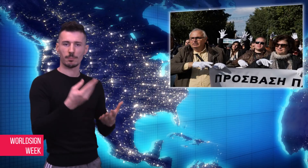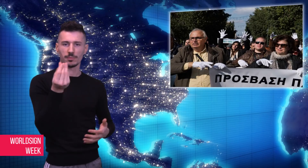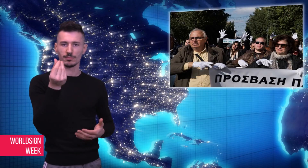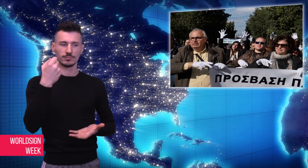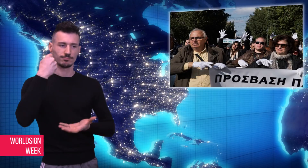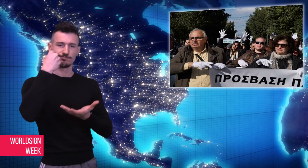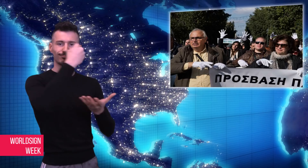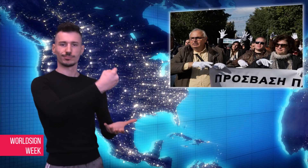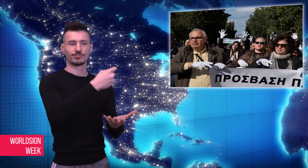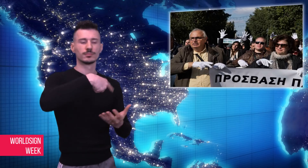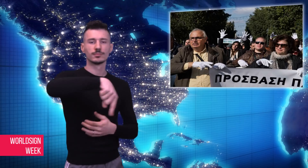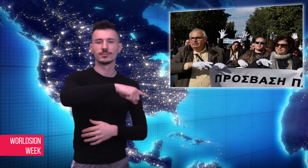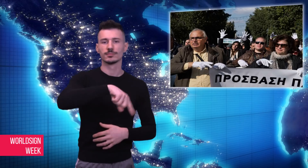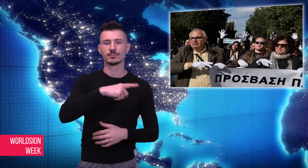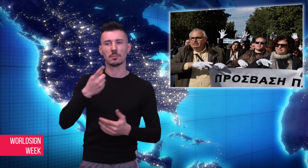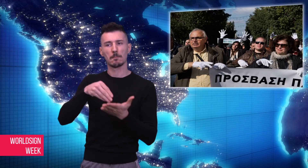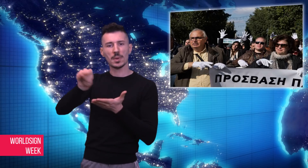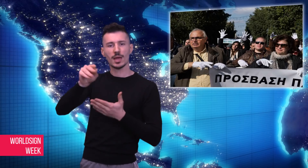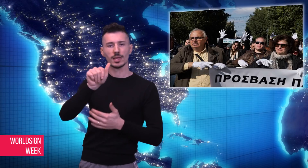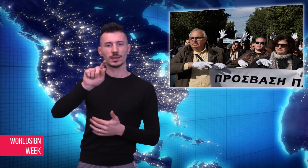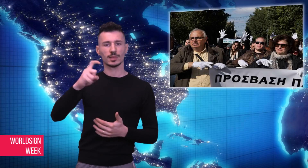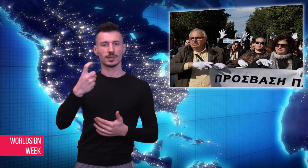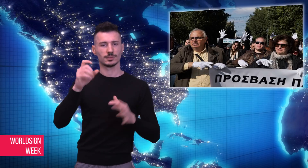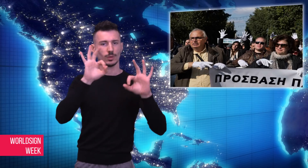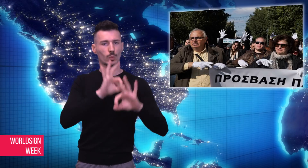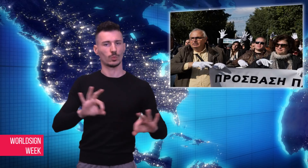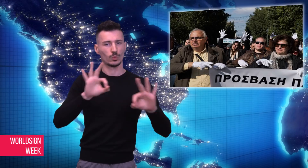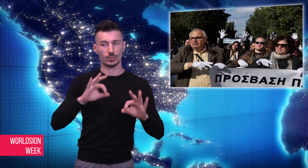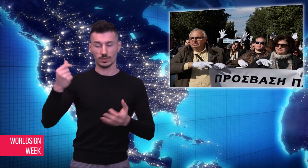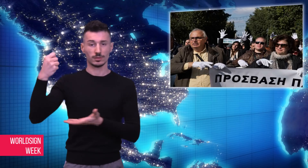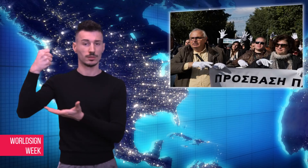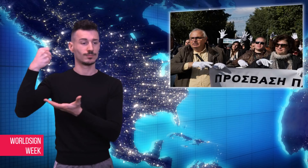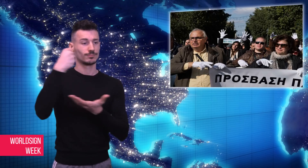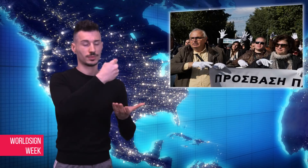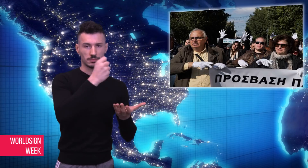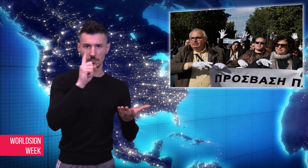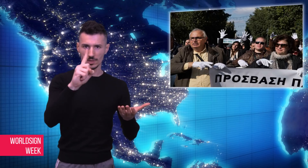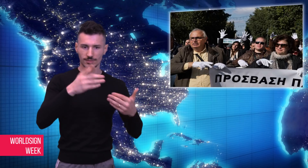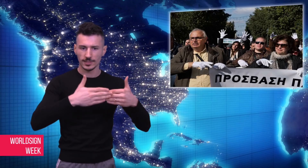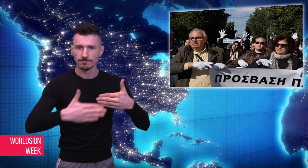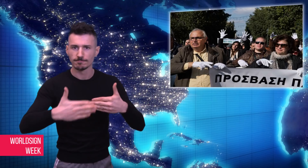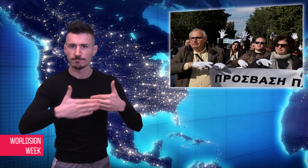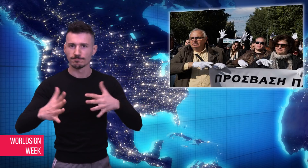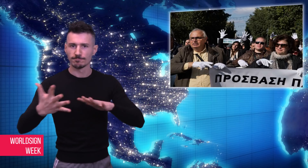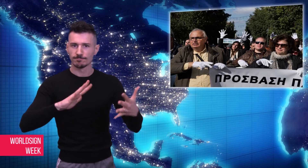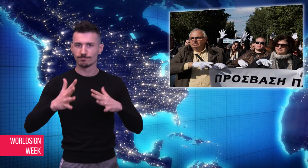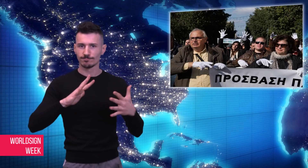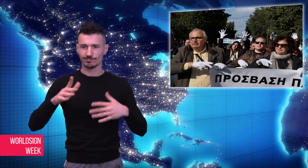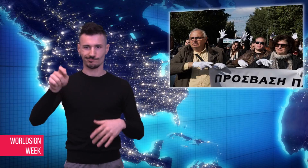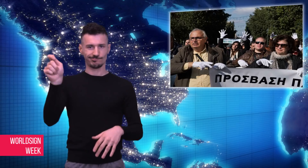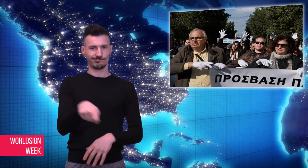for expanded exemptions from bailout-era taxes.